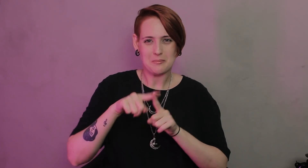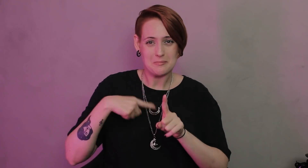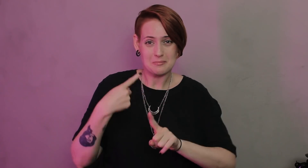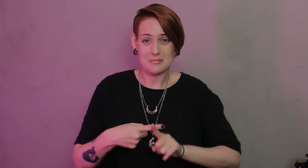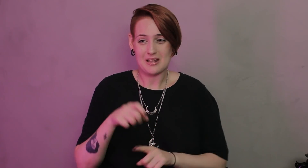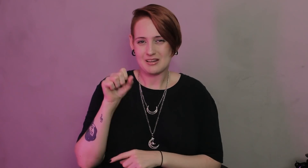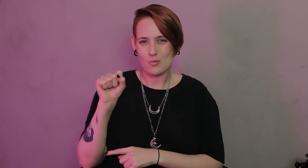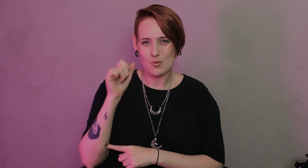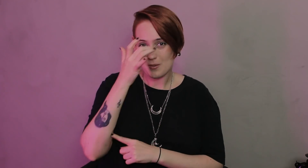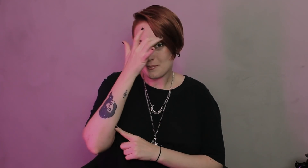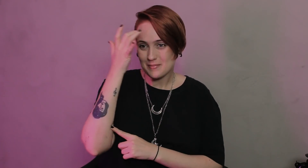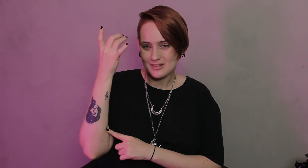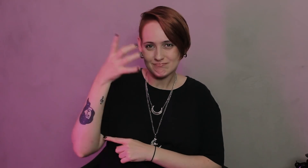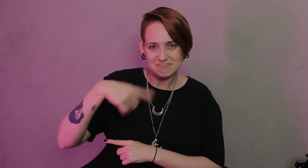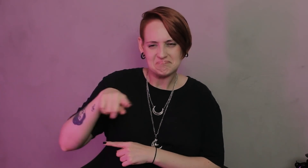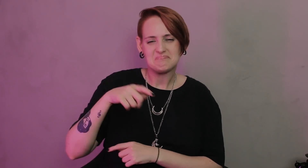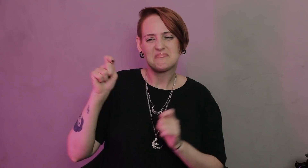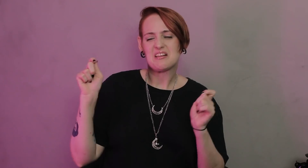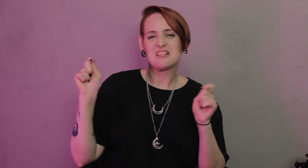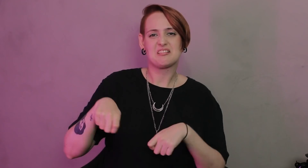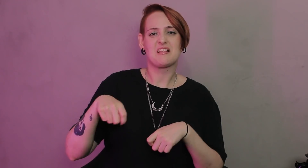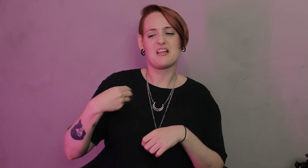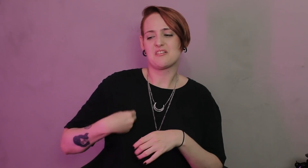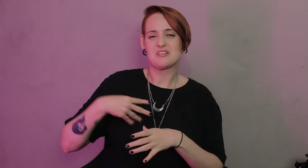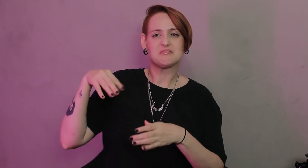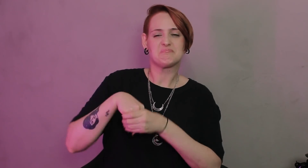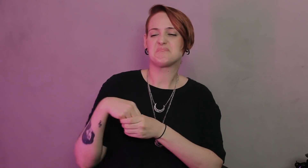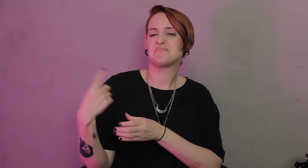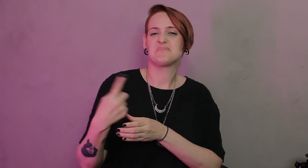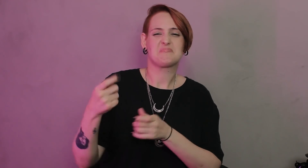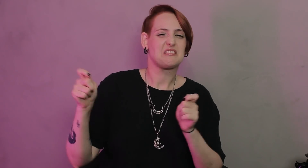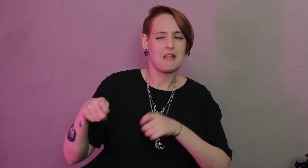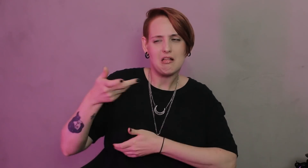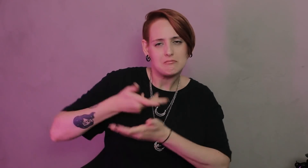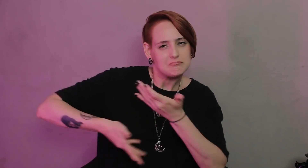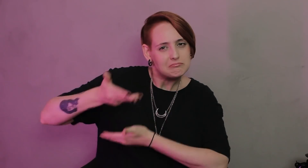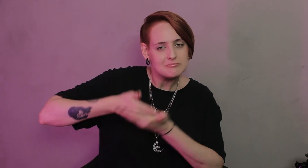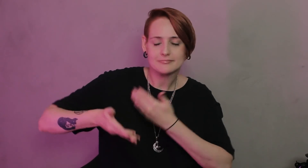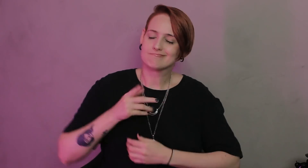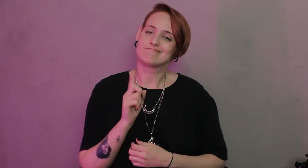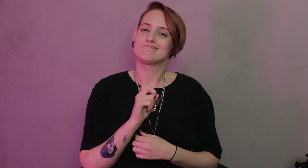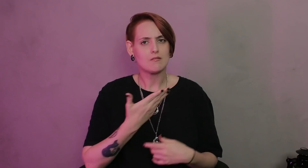the eight people managed to survive each other.